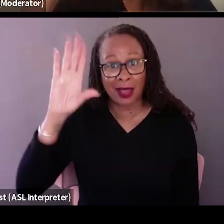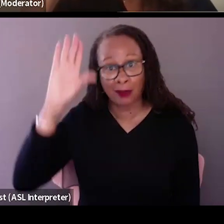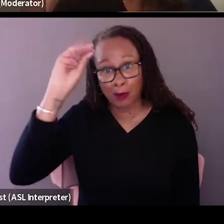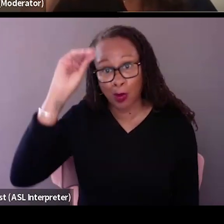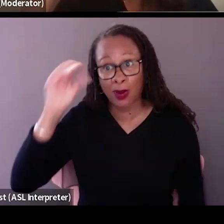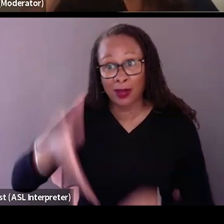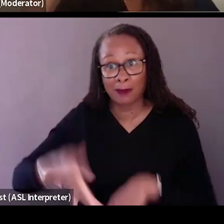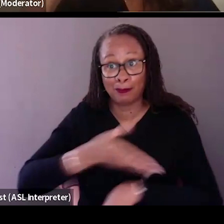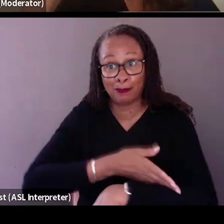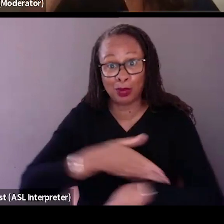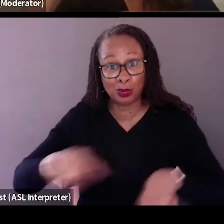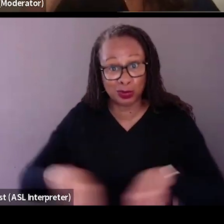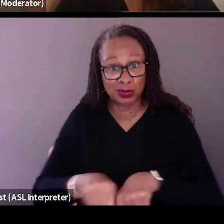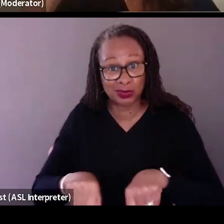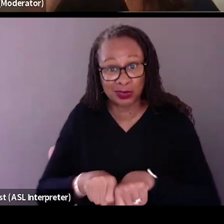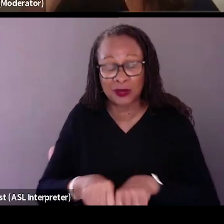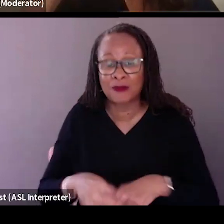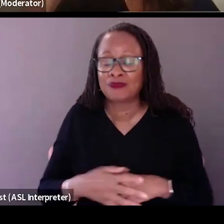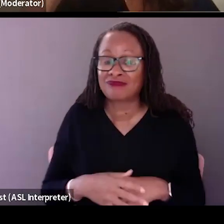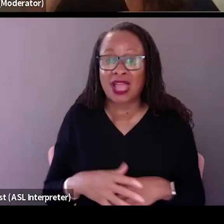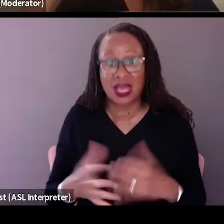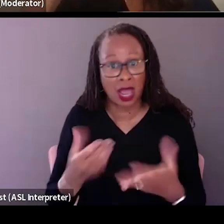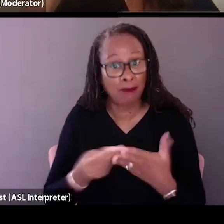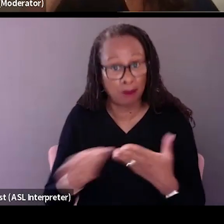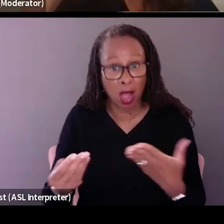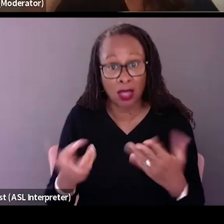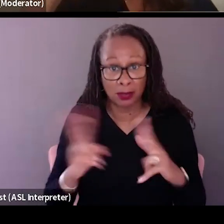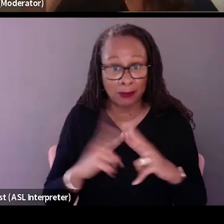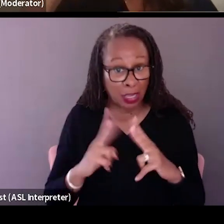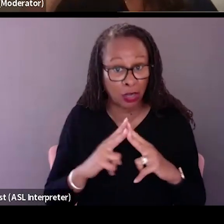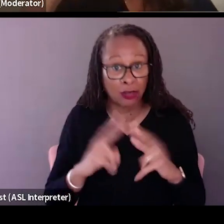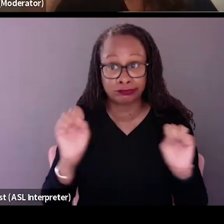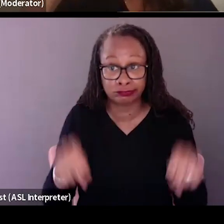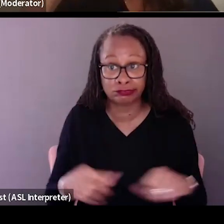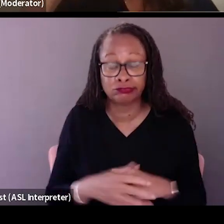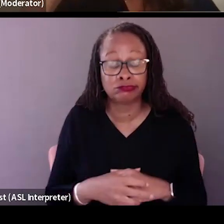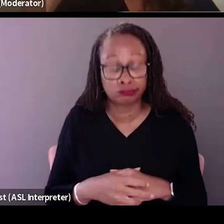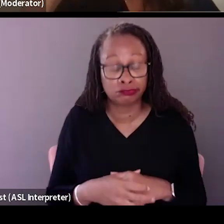But yeah, I mean, yeah, it's always about relationships